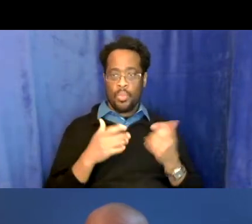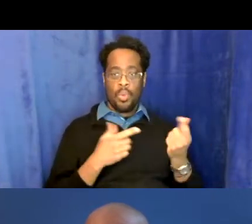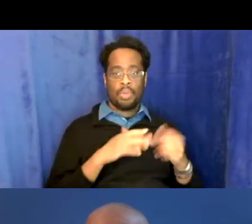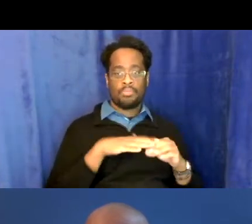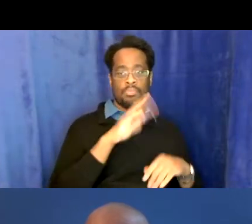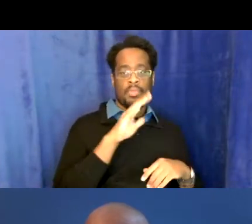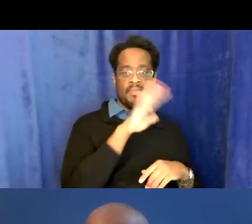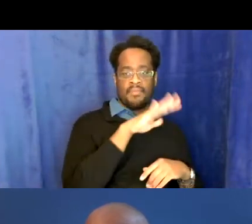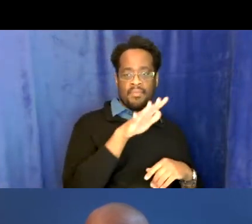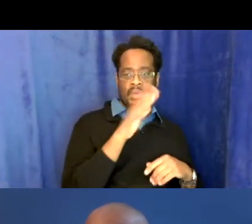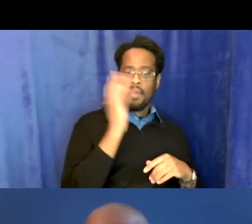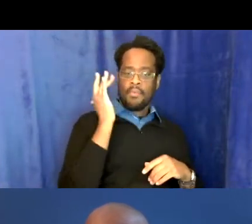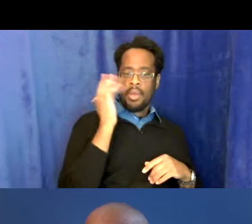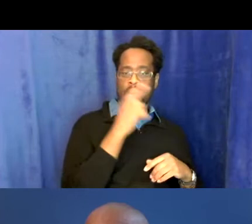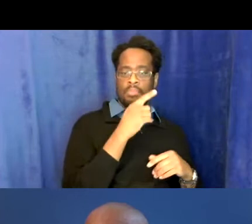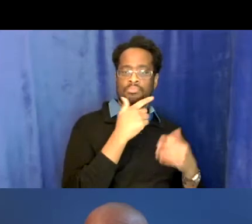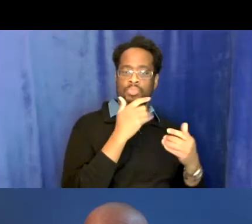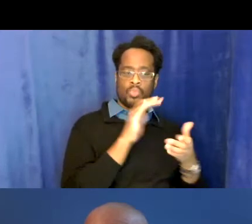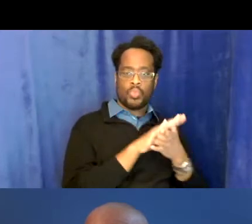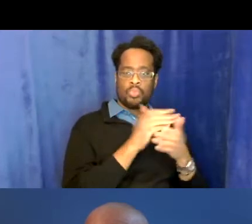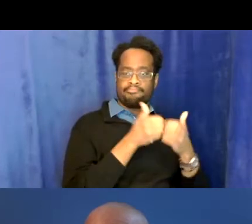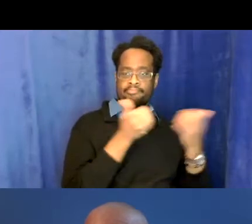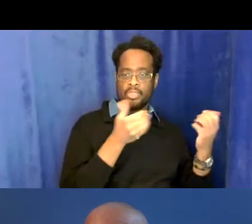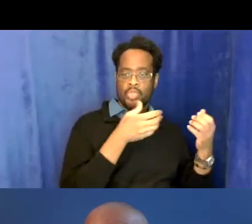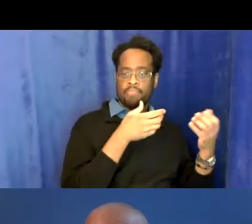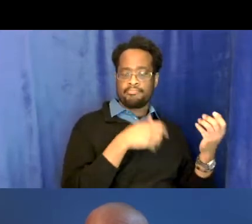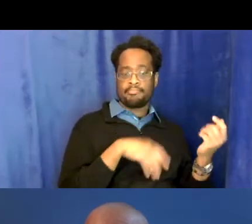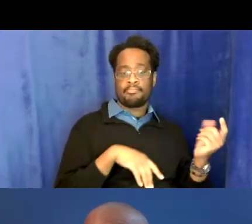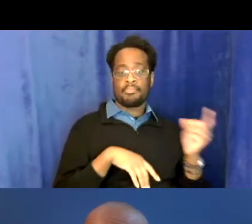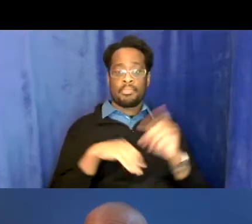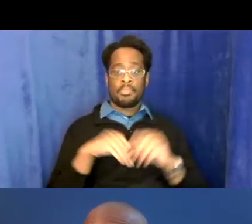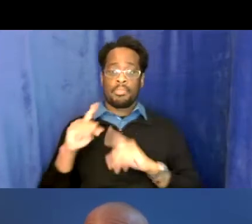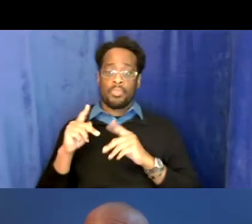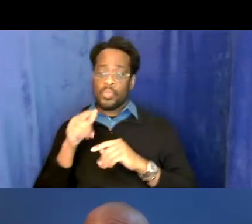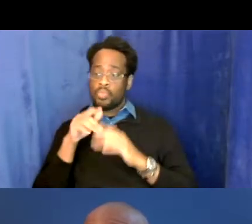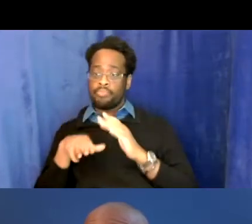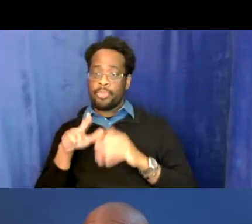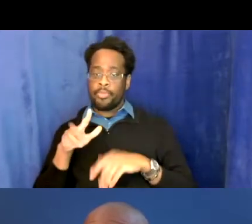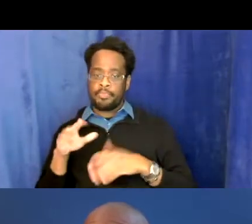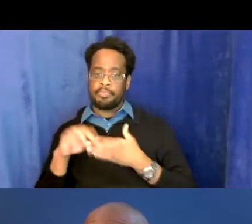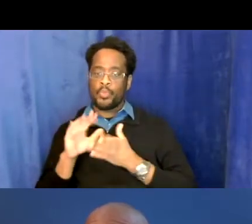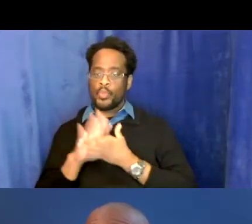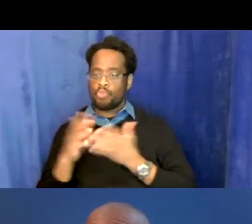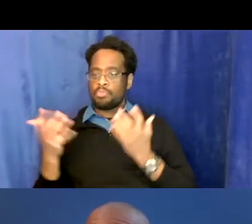had different groups. We had a 55 and over group, because they experienced segregation, and we had